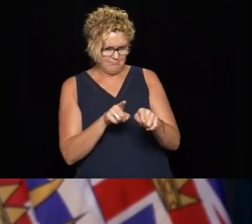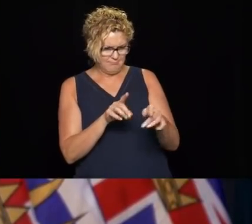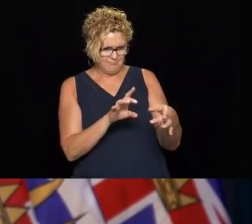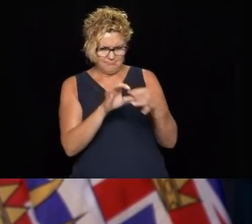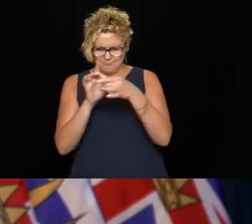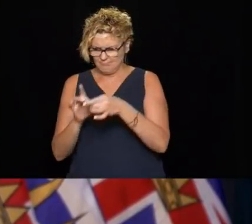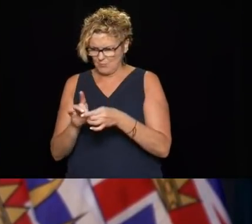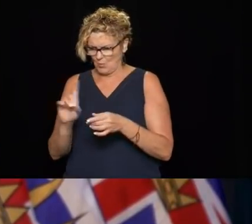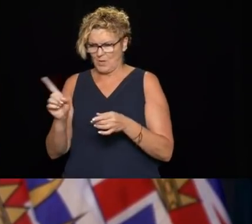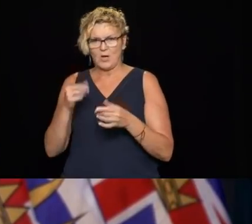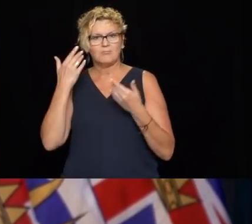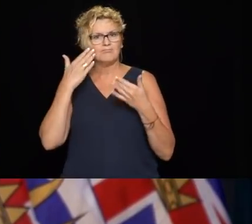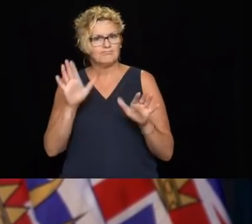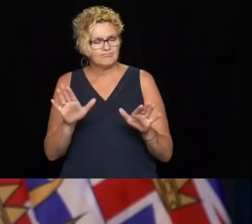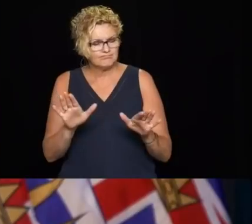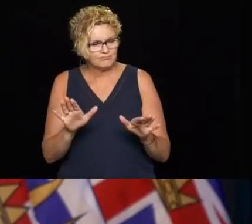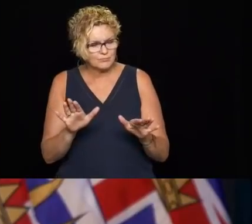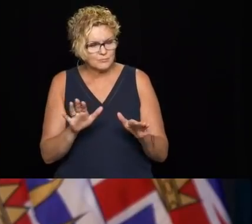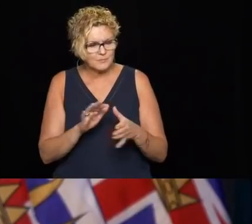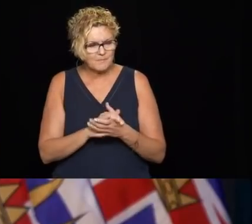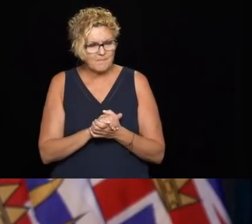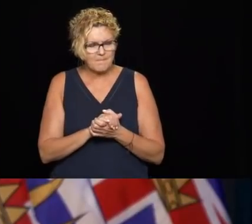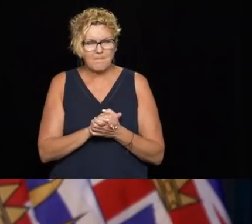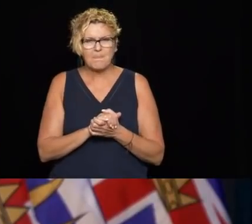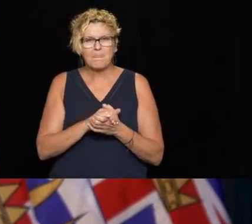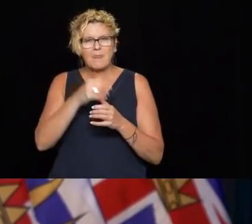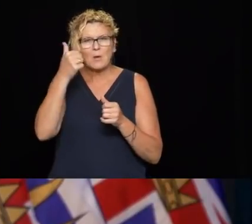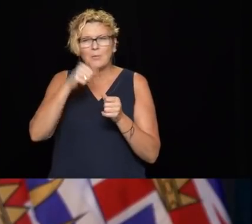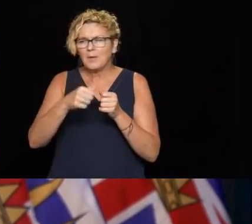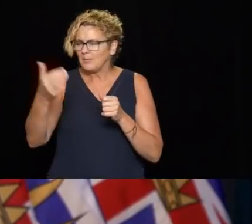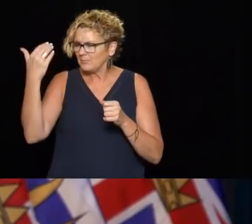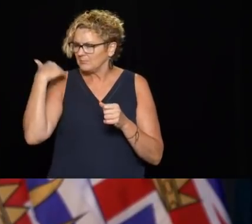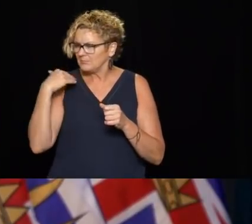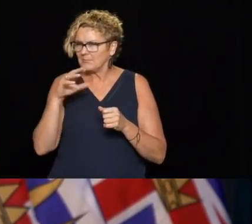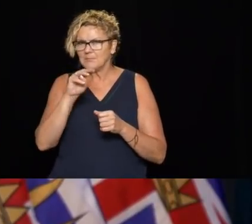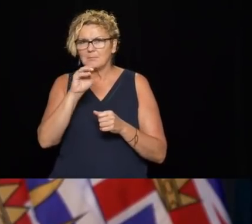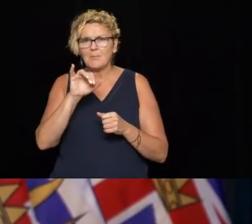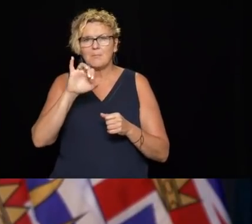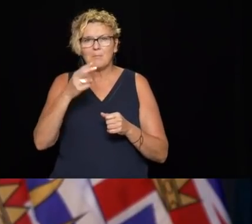care, but we also we talked about this many times, talked about the unlinked cases and way